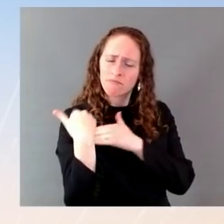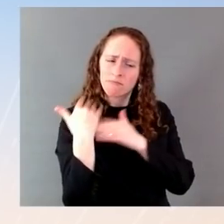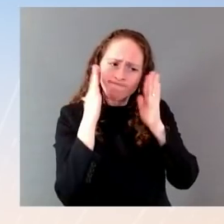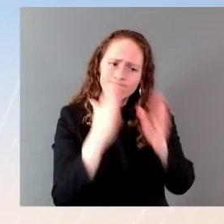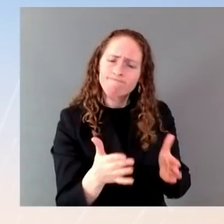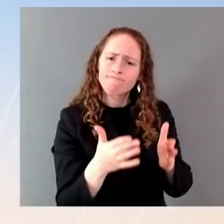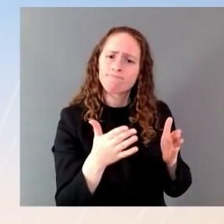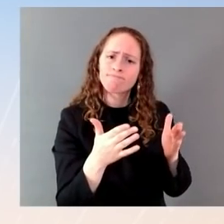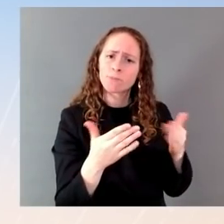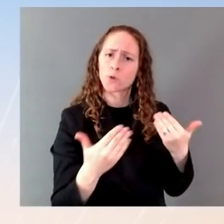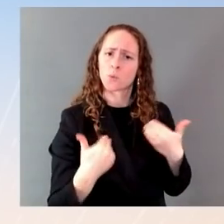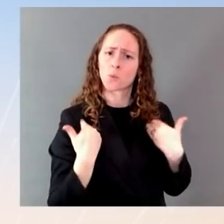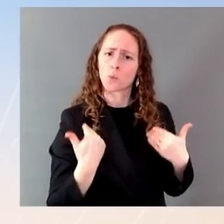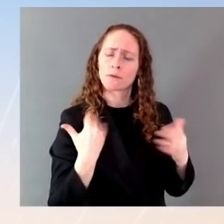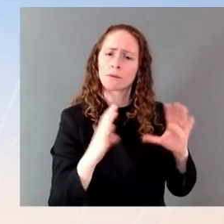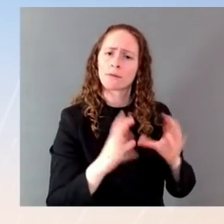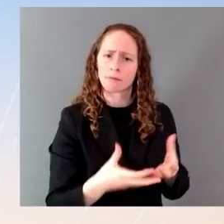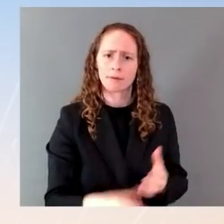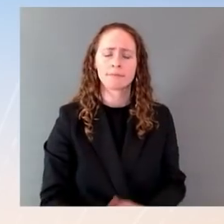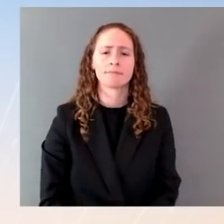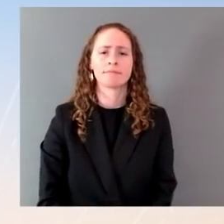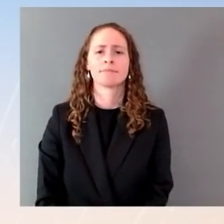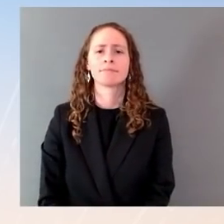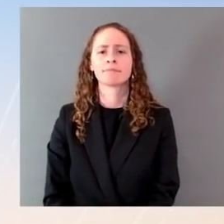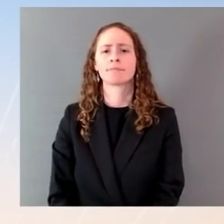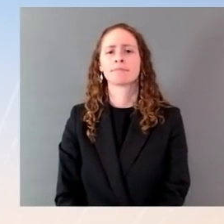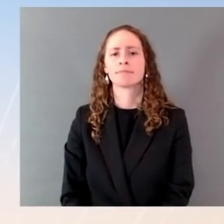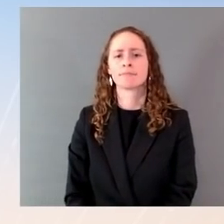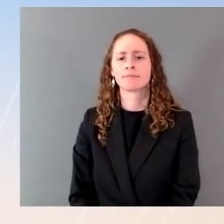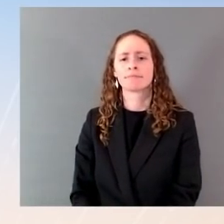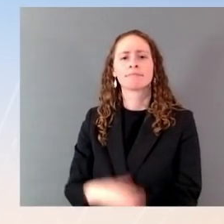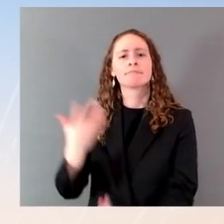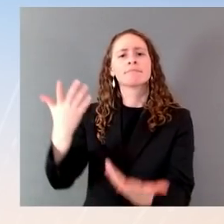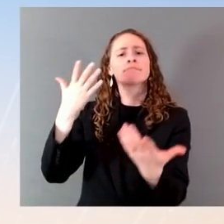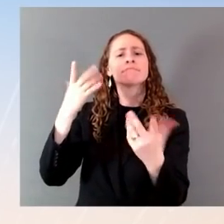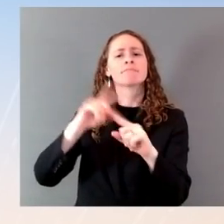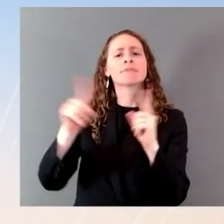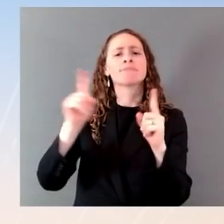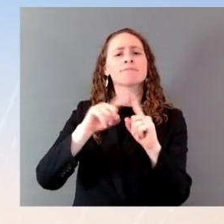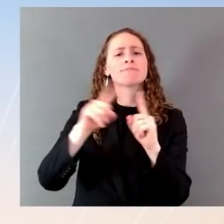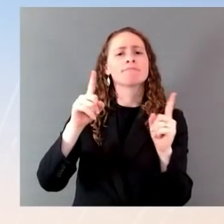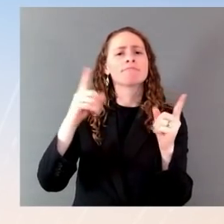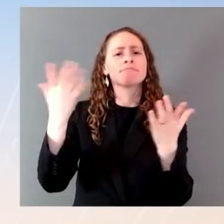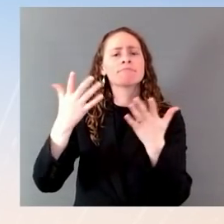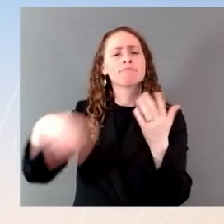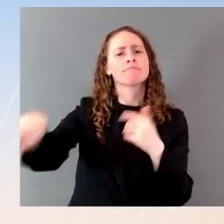that individuals; families; community organizers -- community organizations -- excuse me; social media companies; governments;